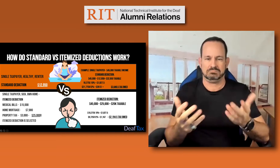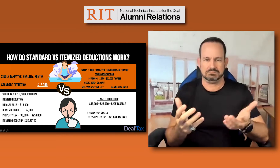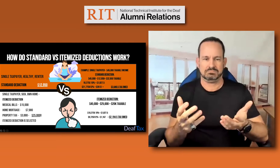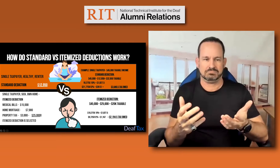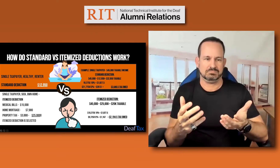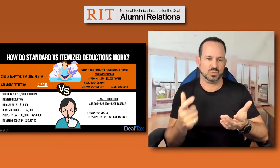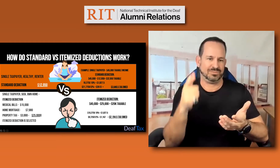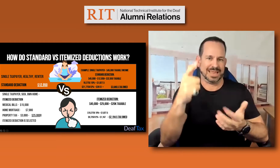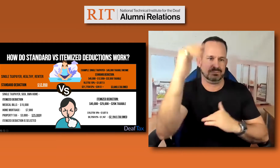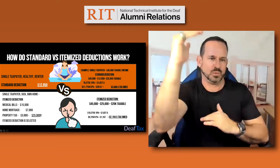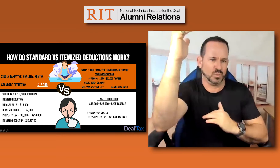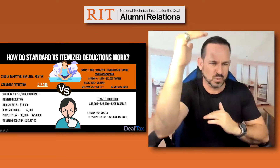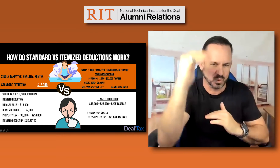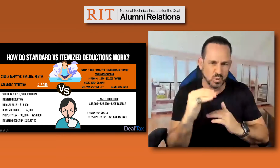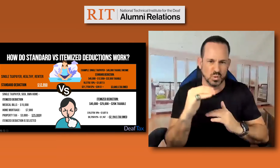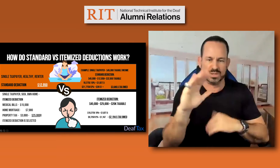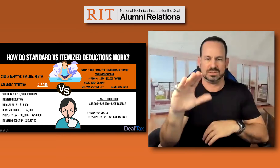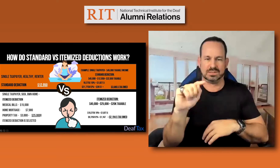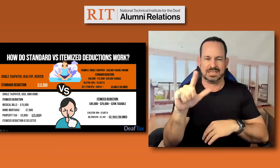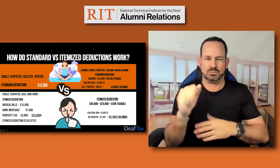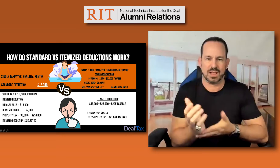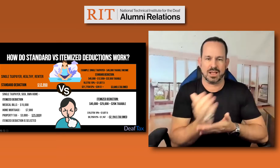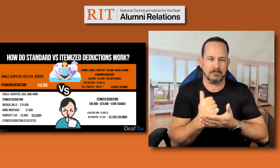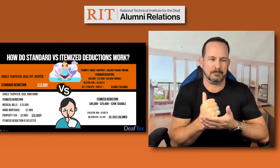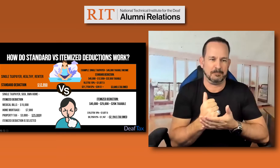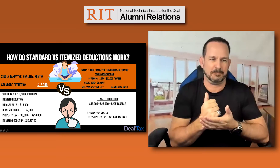but they have quite a large amount of deductions.